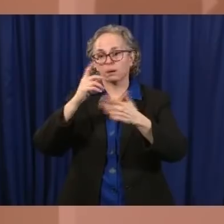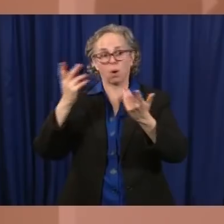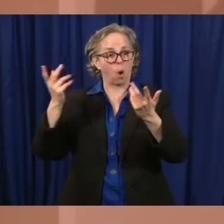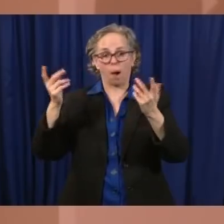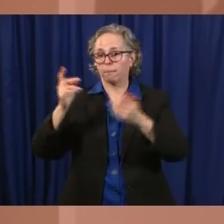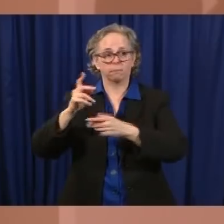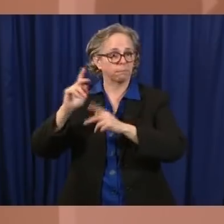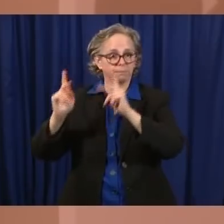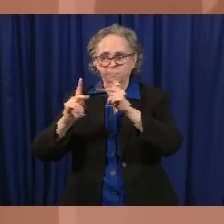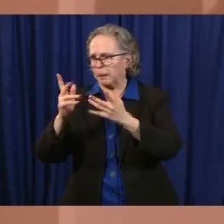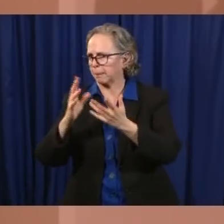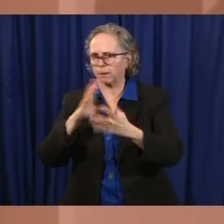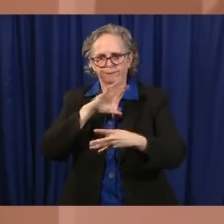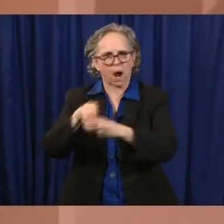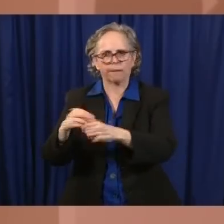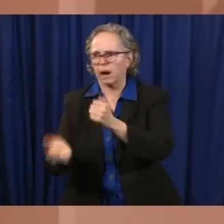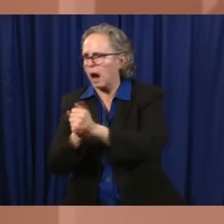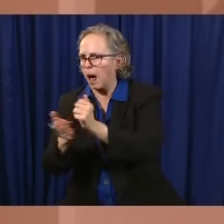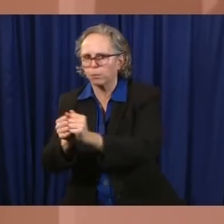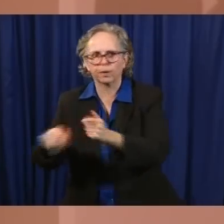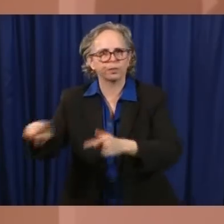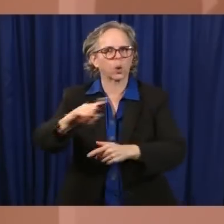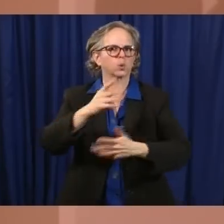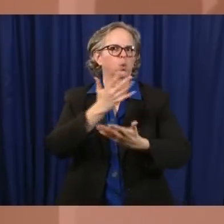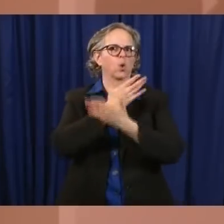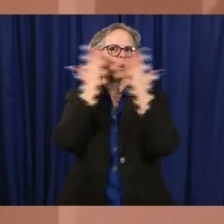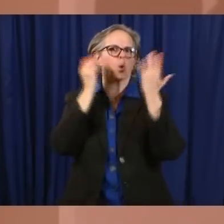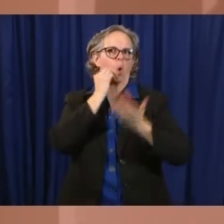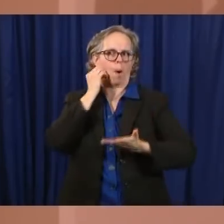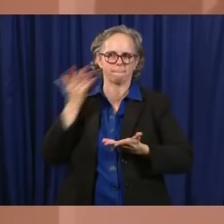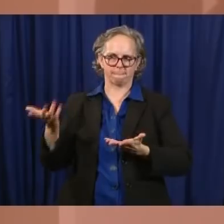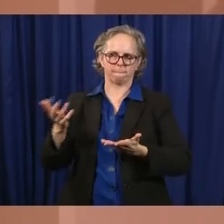OHIO, WITH HOTELS AND MOTELS, ON AN INDIVIDUAL NEED BASIS TO